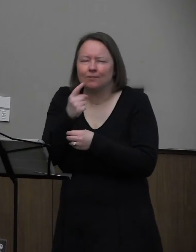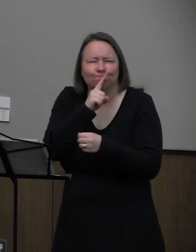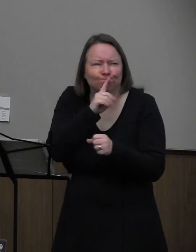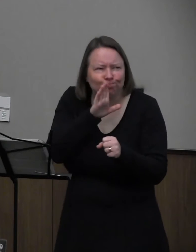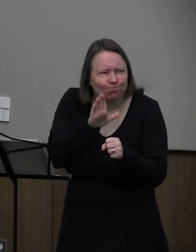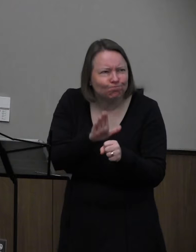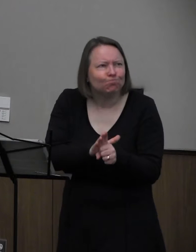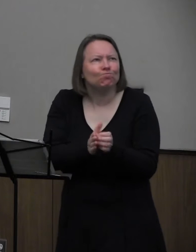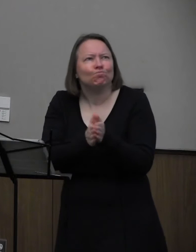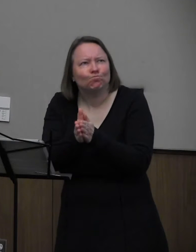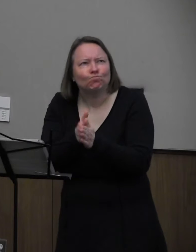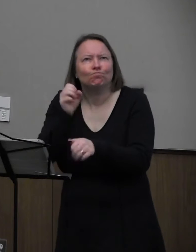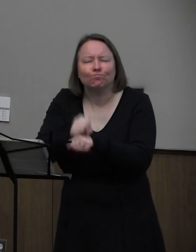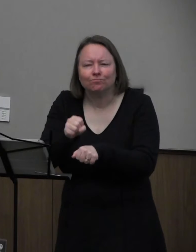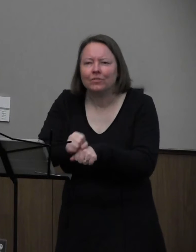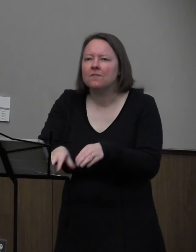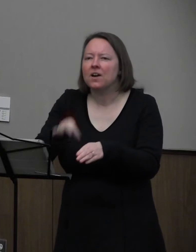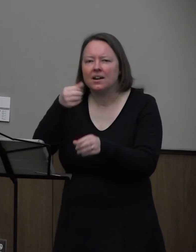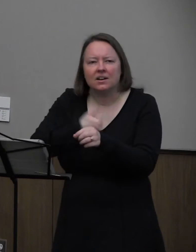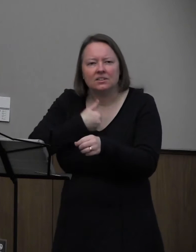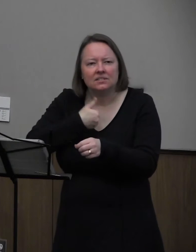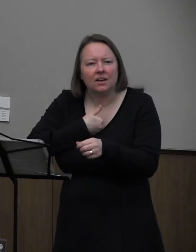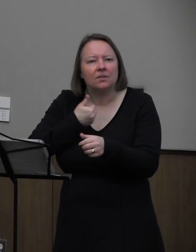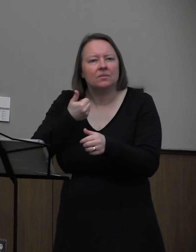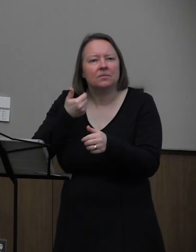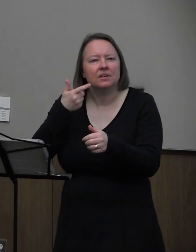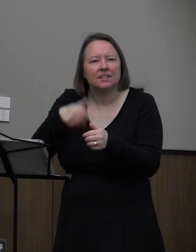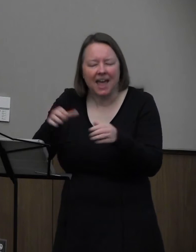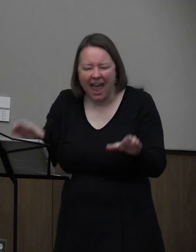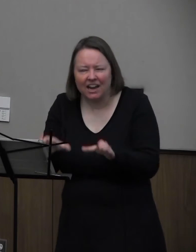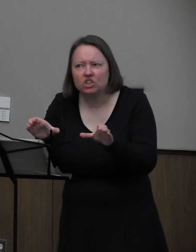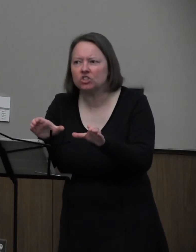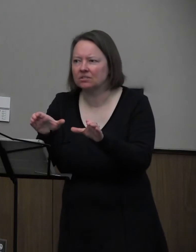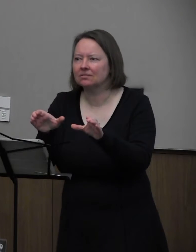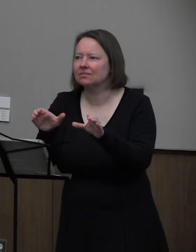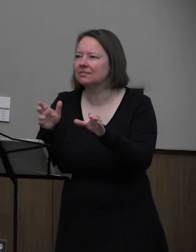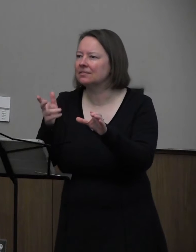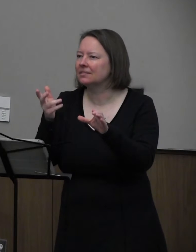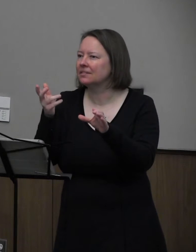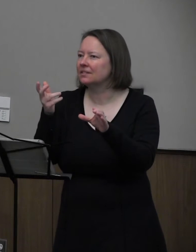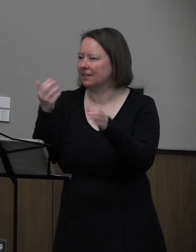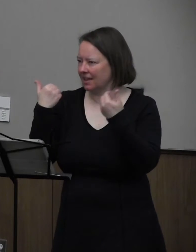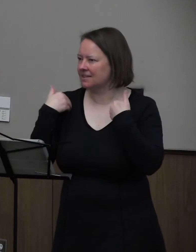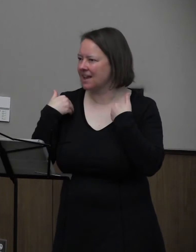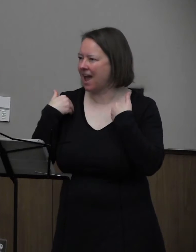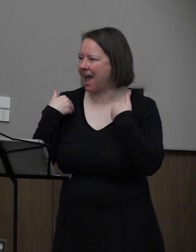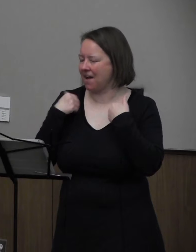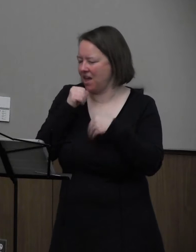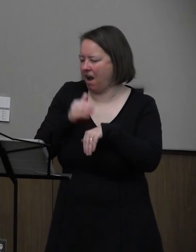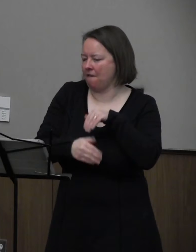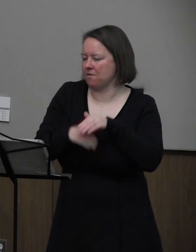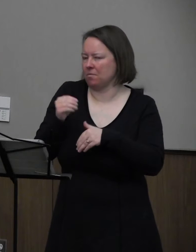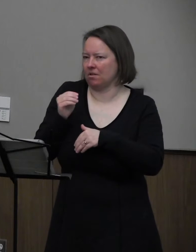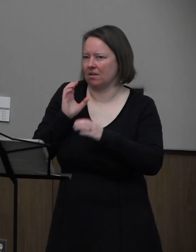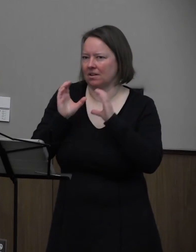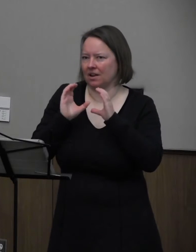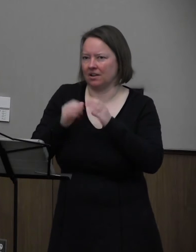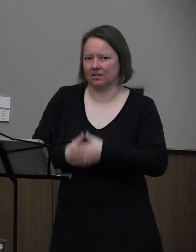Let's find in ourselves that action. Let's have that uncomfortable dialogue.